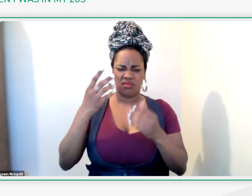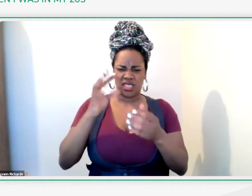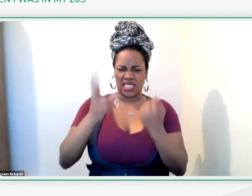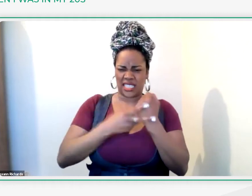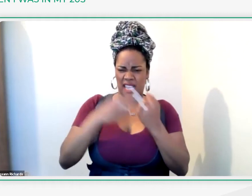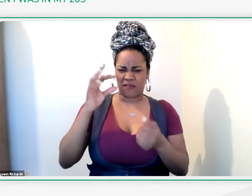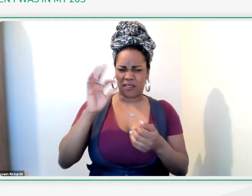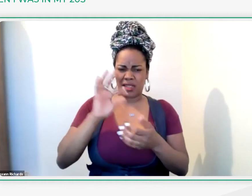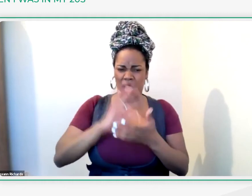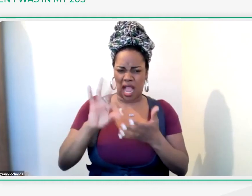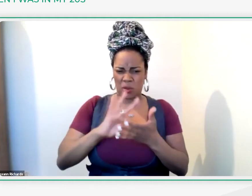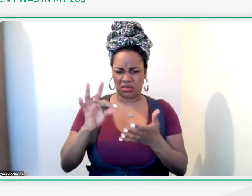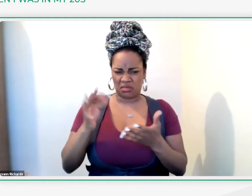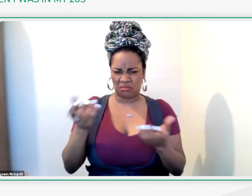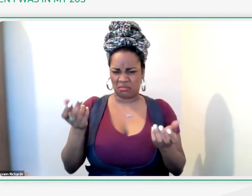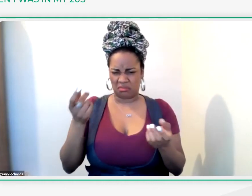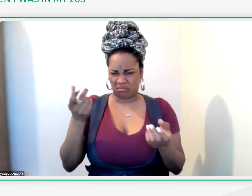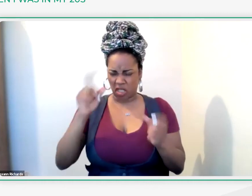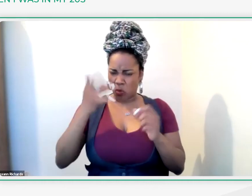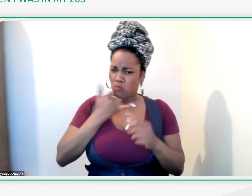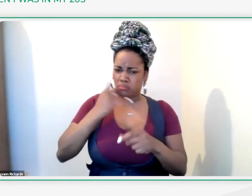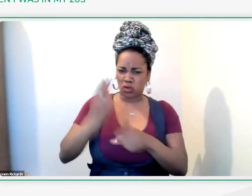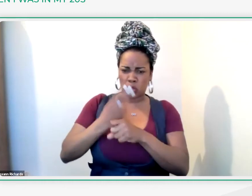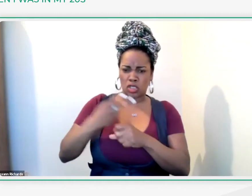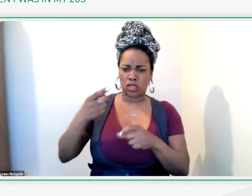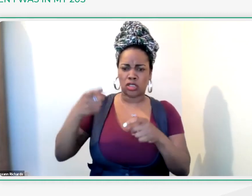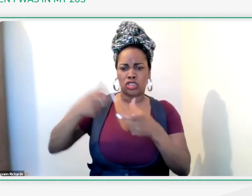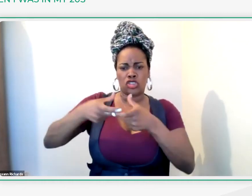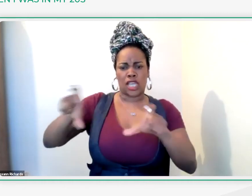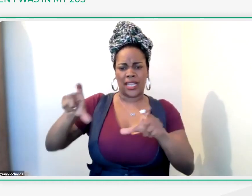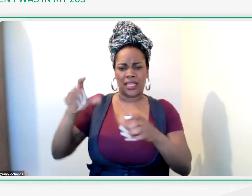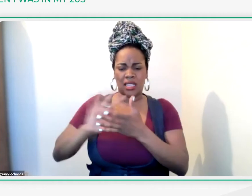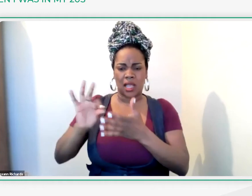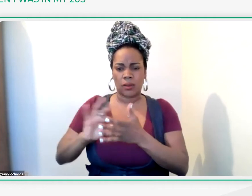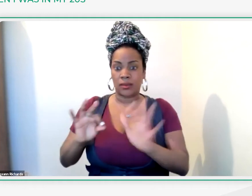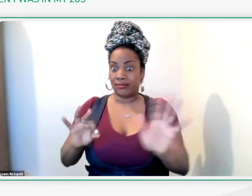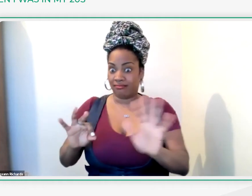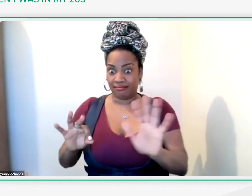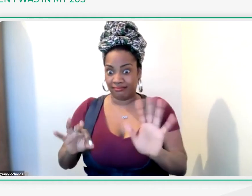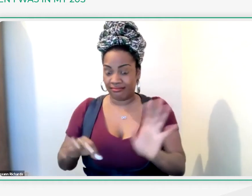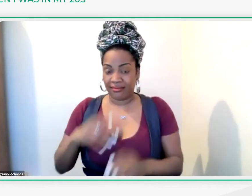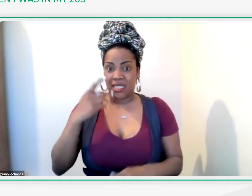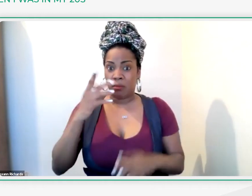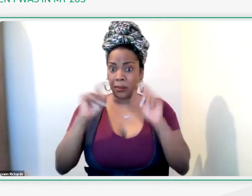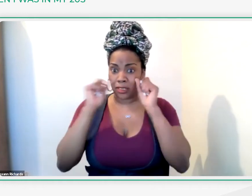There are some people who feel that savings accounts are not needed.